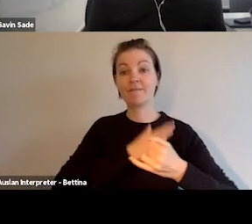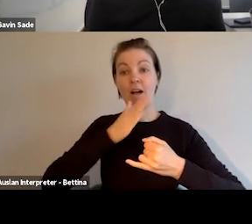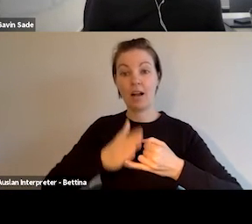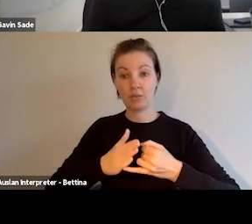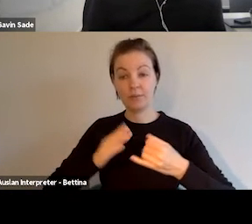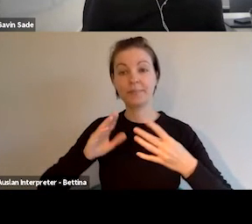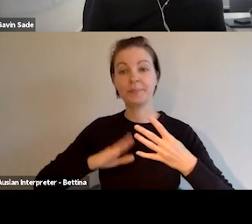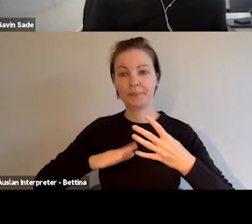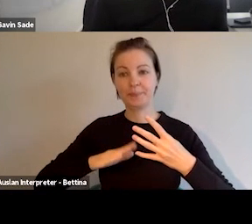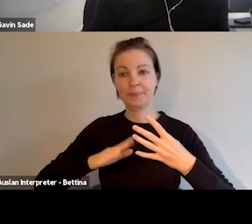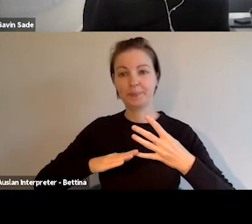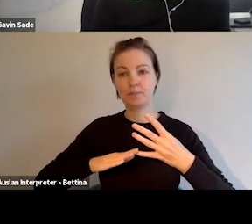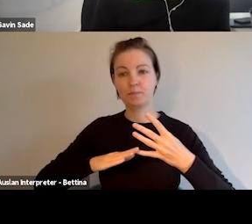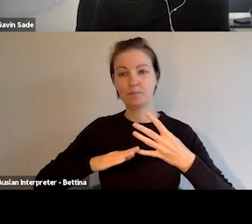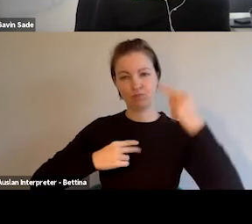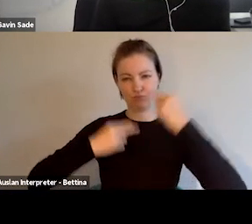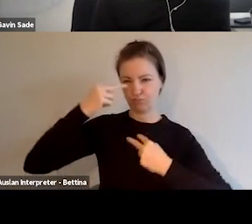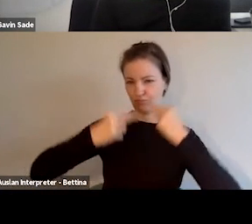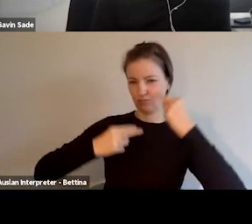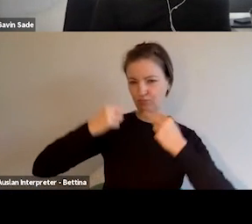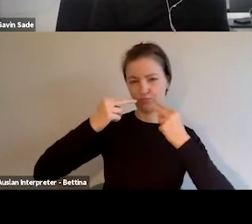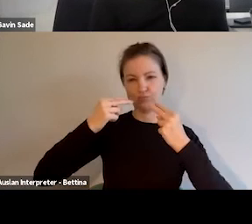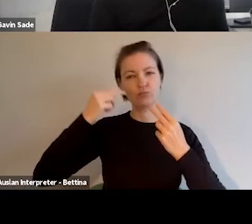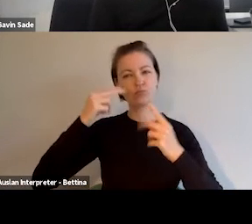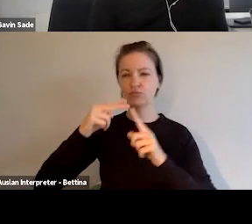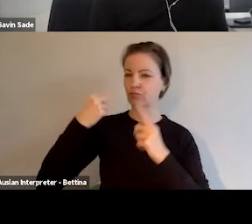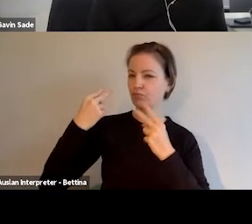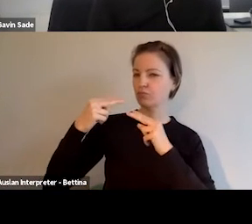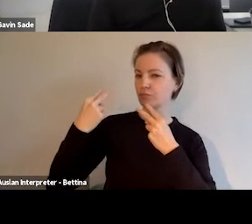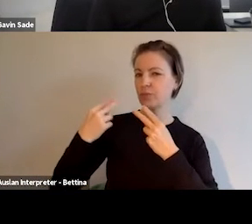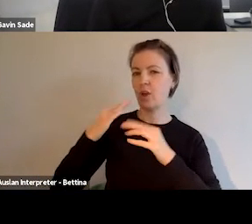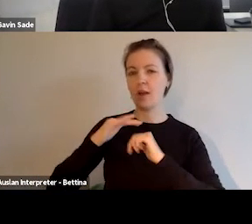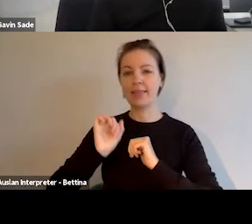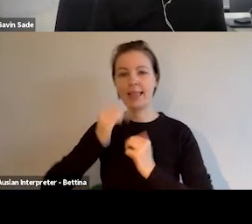They need to do a critical reflection of their experiences in alignment with relative